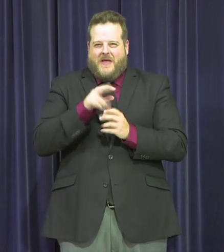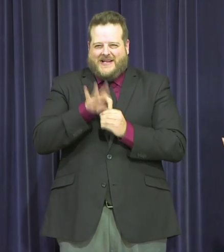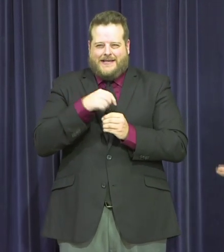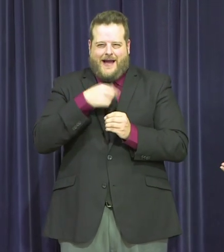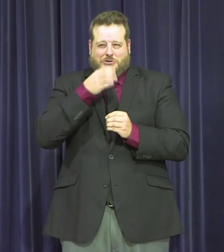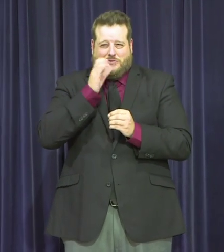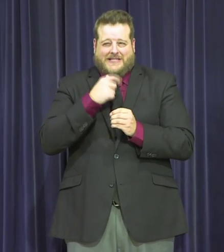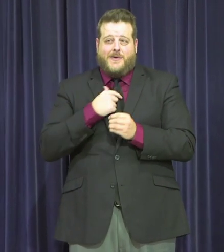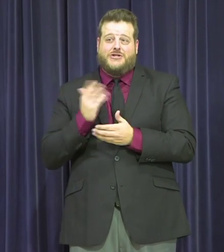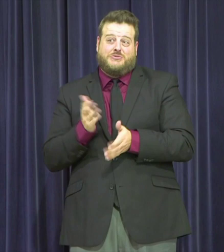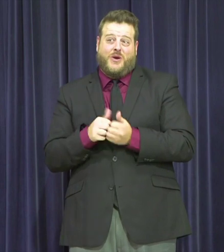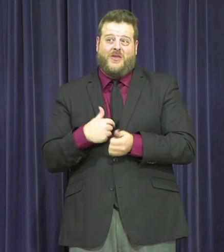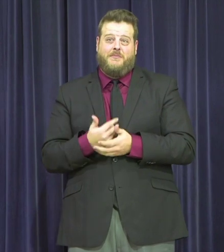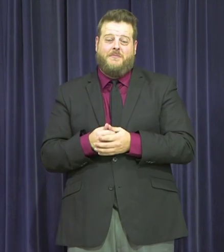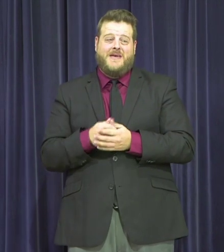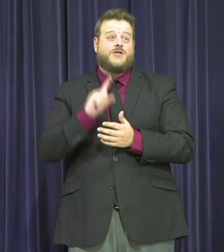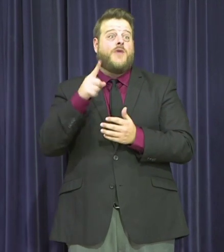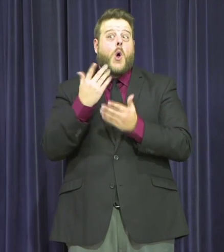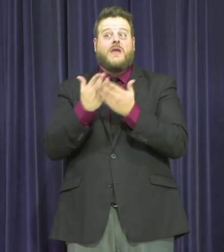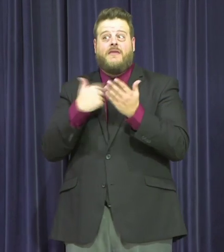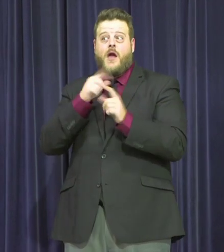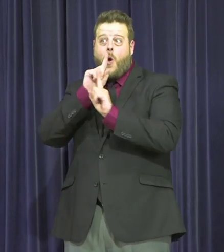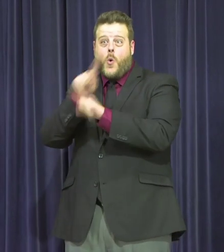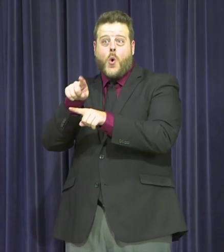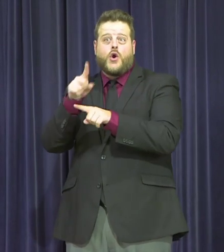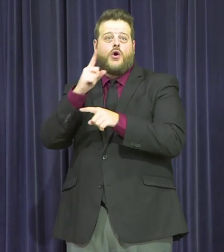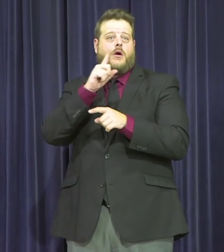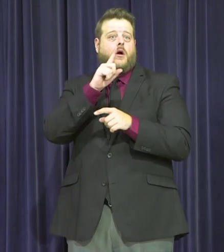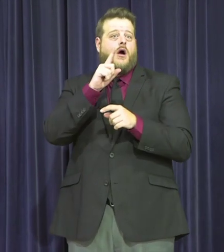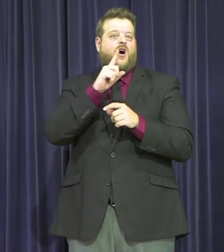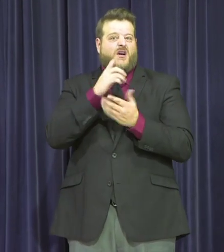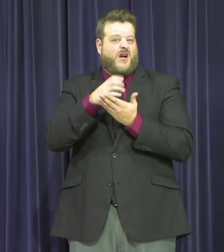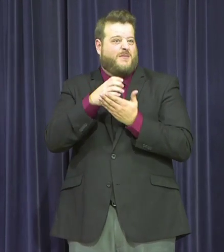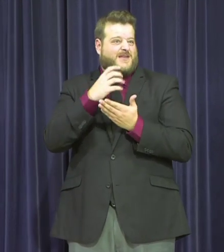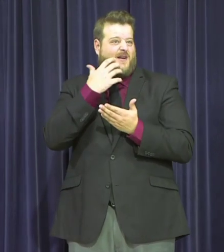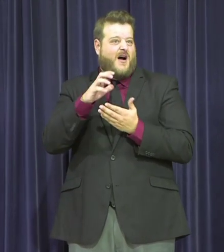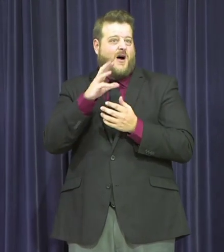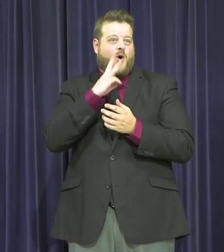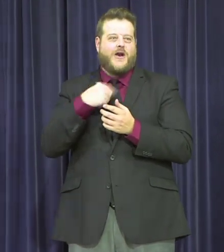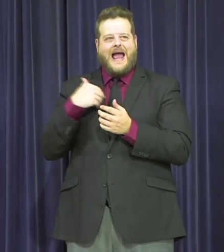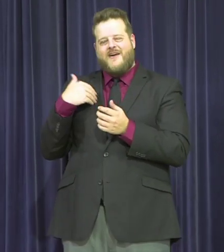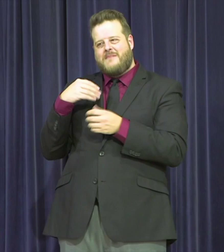So I just carry it with me. The only things that I order are cups of hot water and I have my own little tea bag.